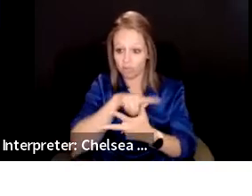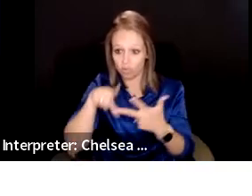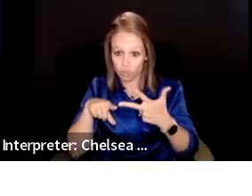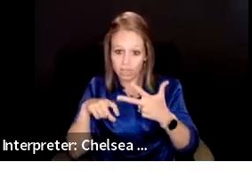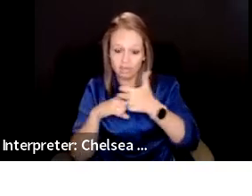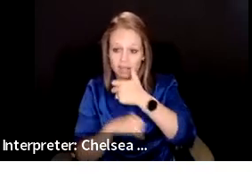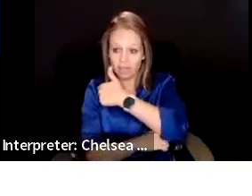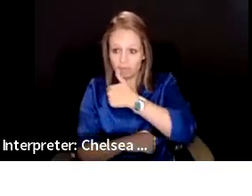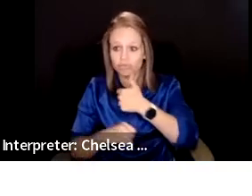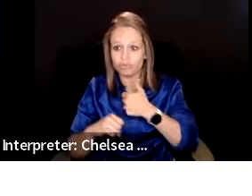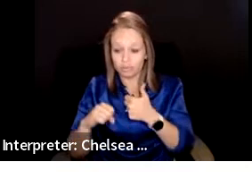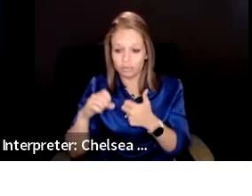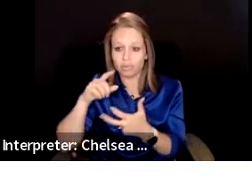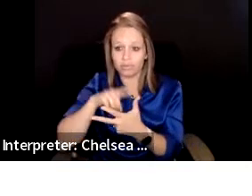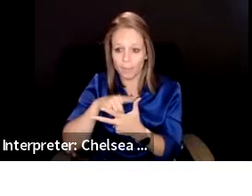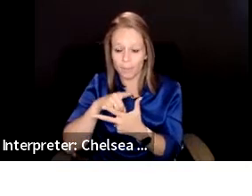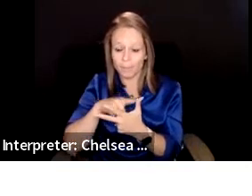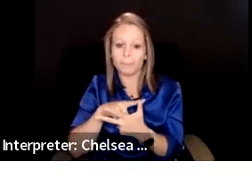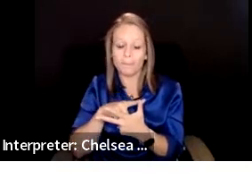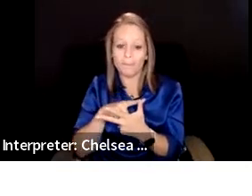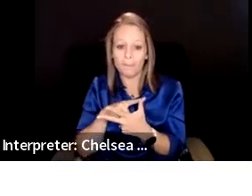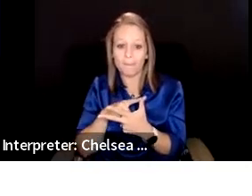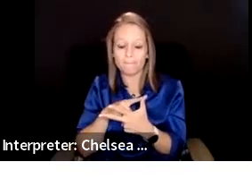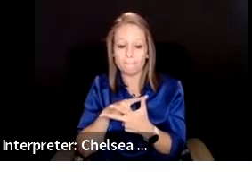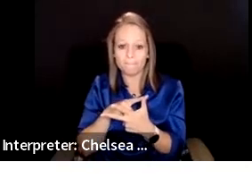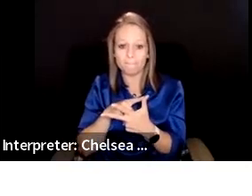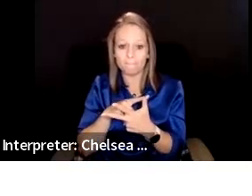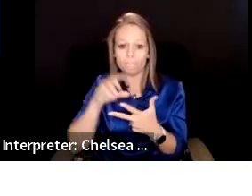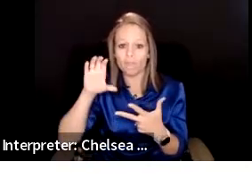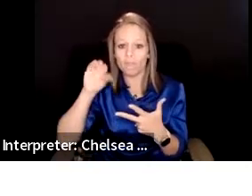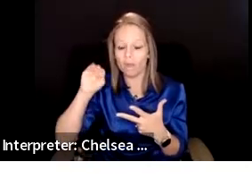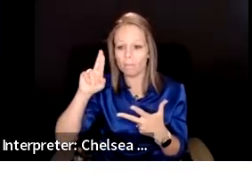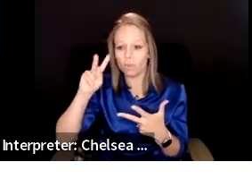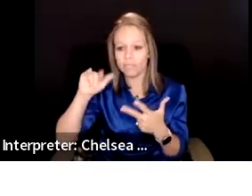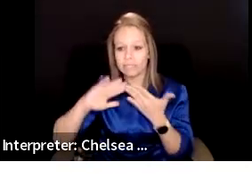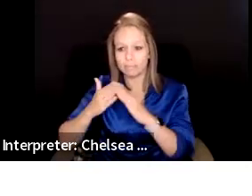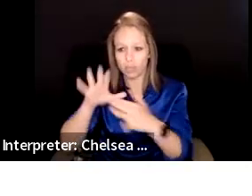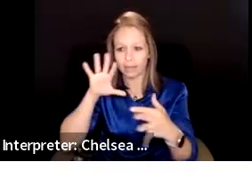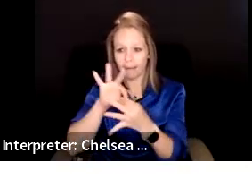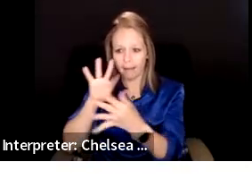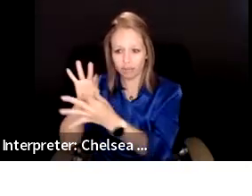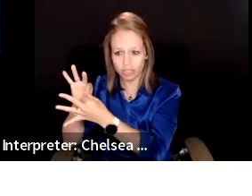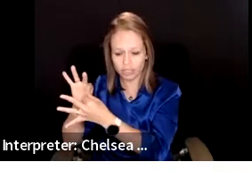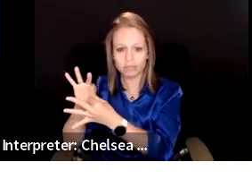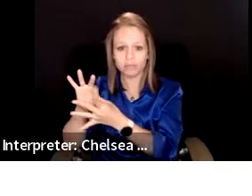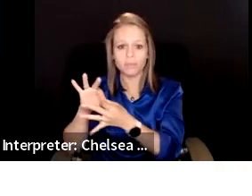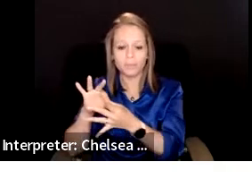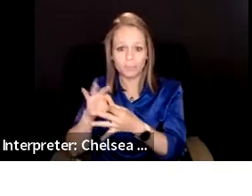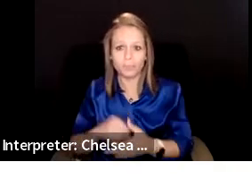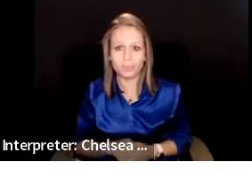First being community connections. We spent the first three months prior to the campaign launching